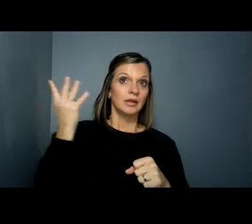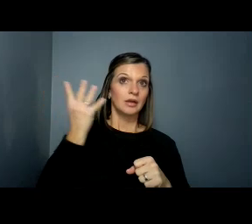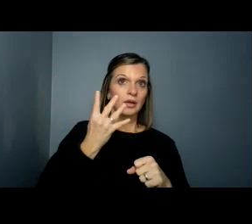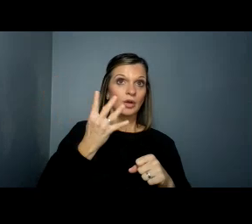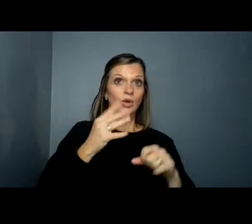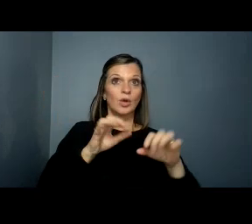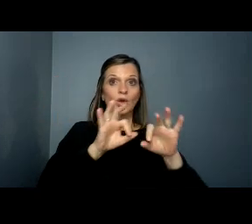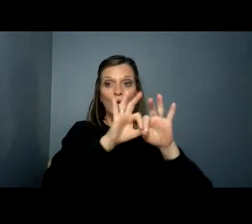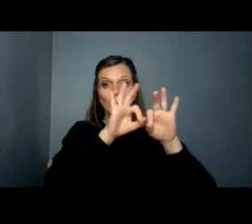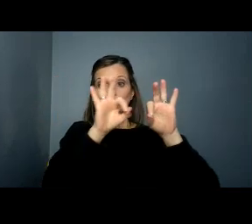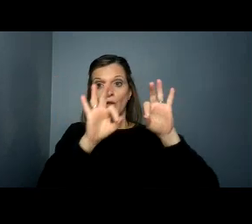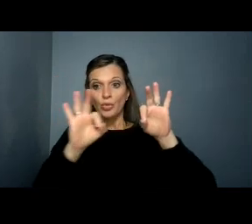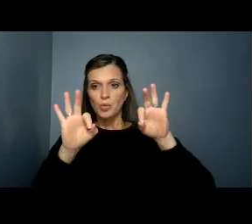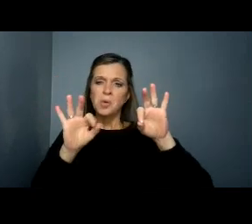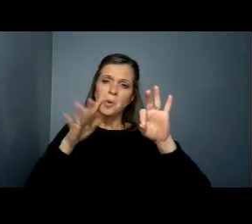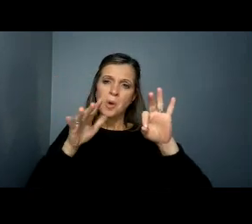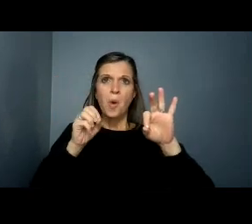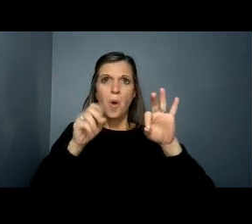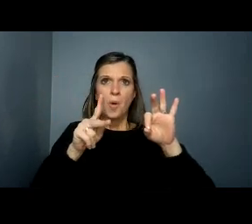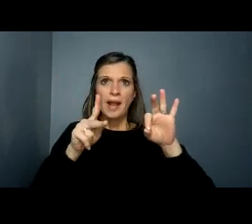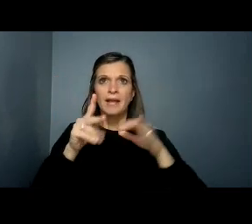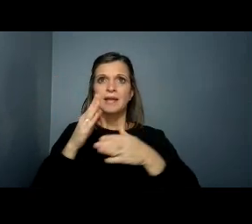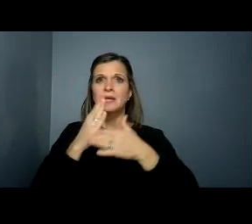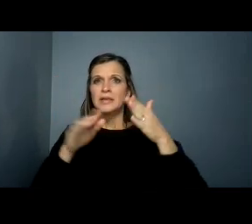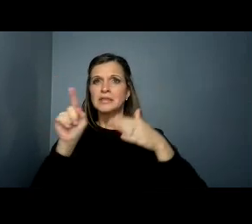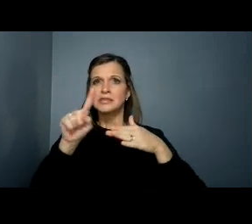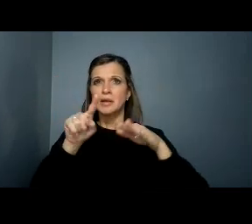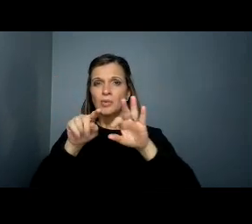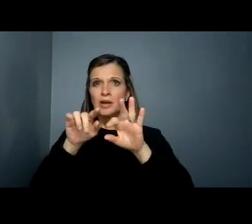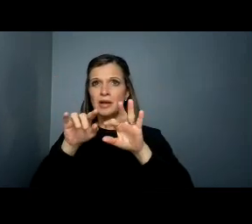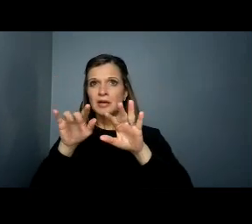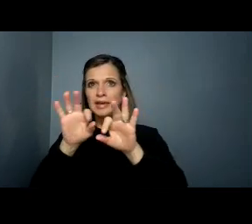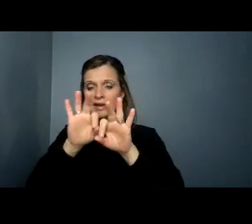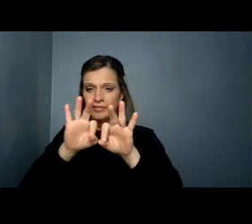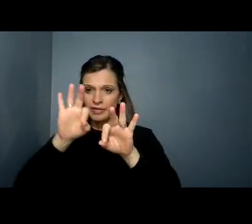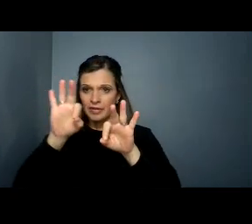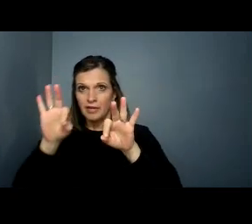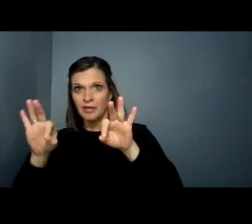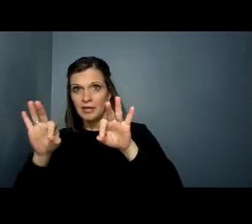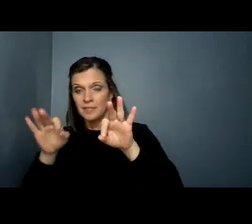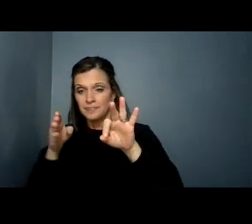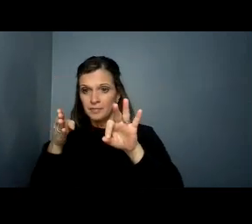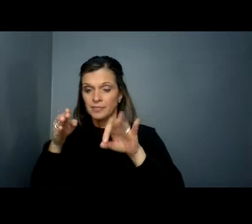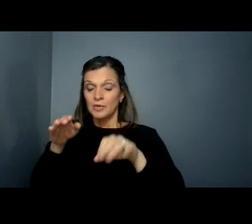Probably, but somewhere in here. Either behind the eardrum or in this ear